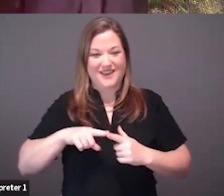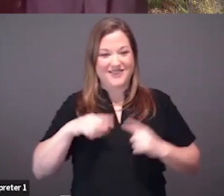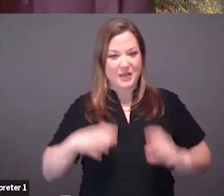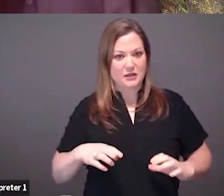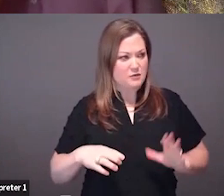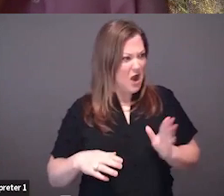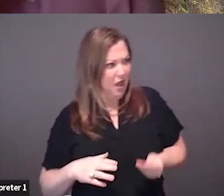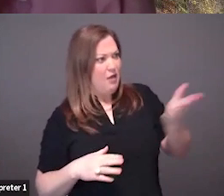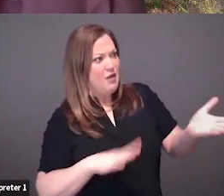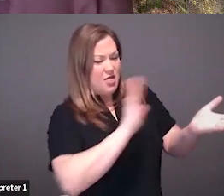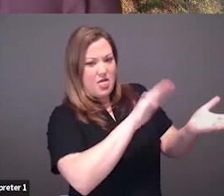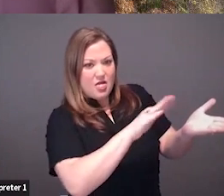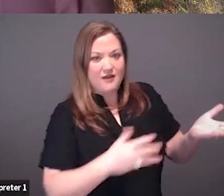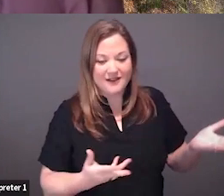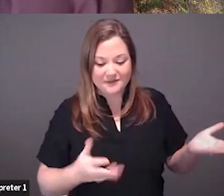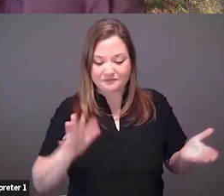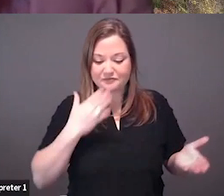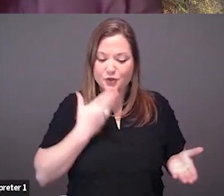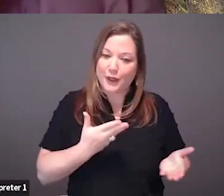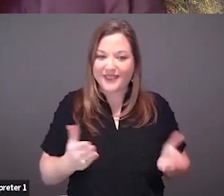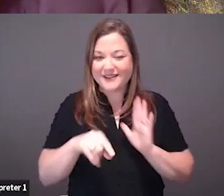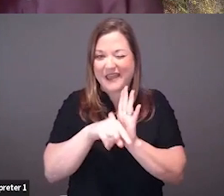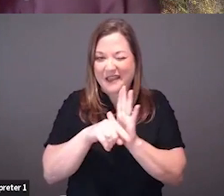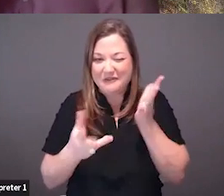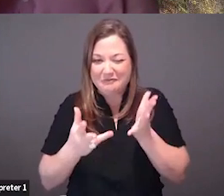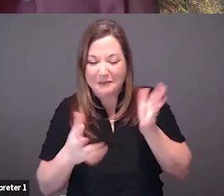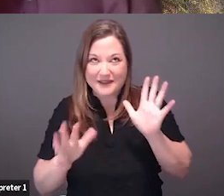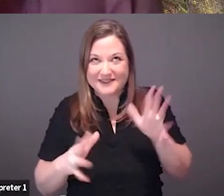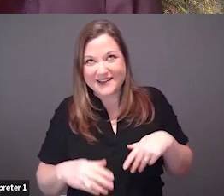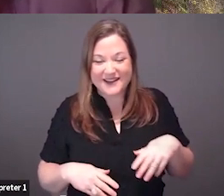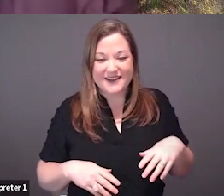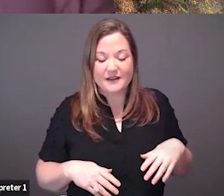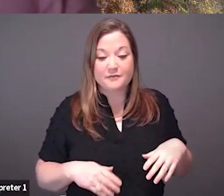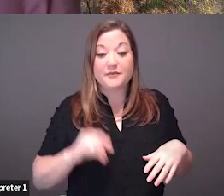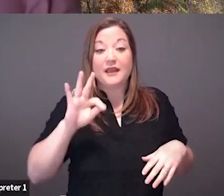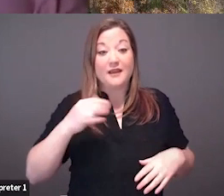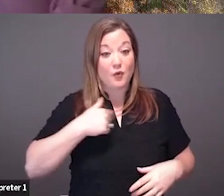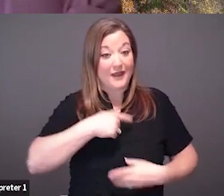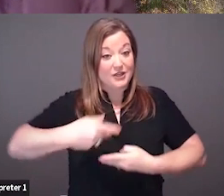The good thing or the downside, I don't know how you look at it, but usually if we visit a website, unless you're someone who understands